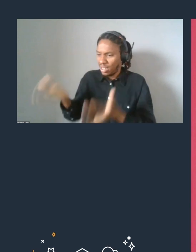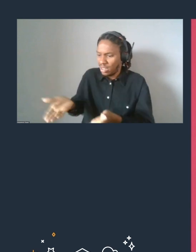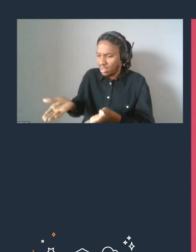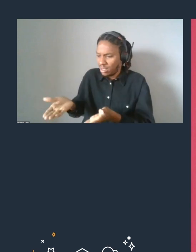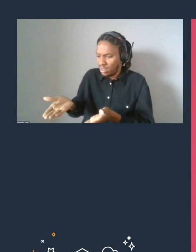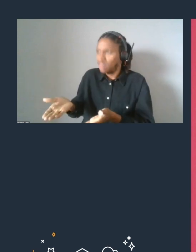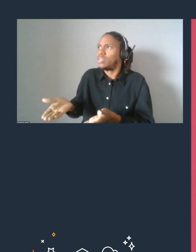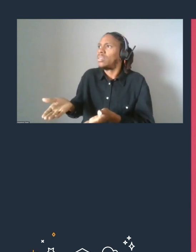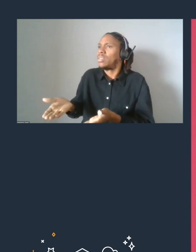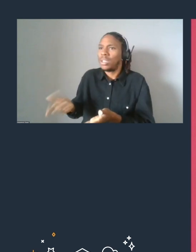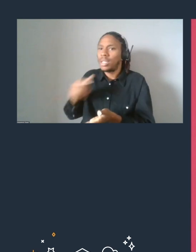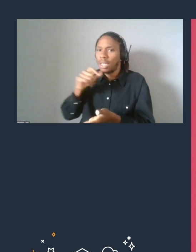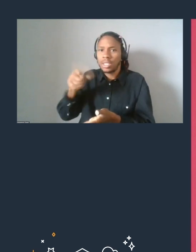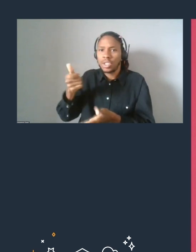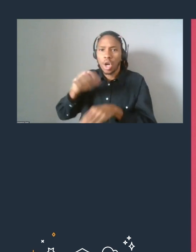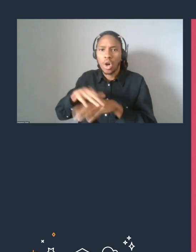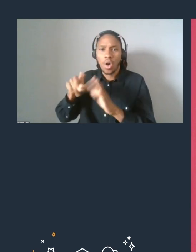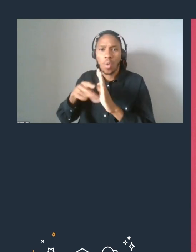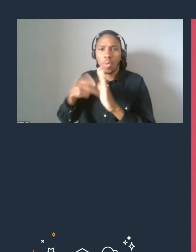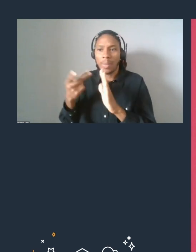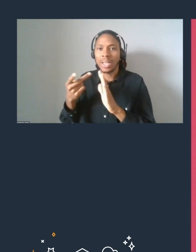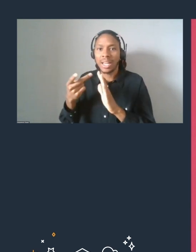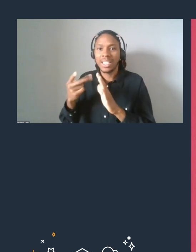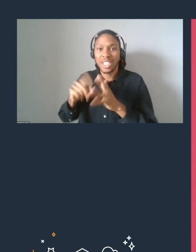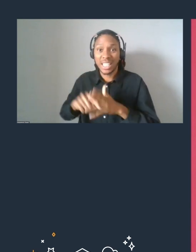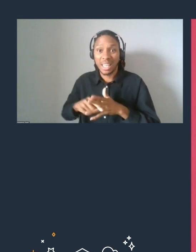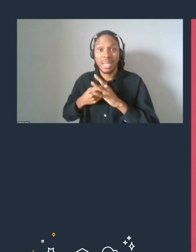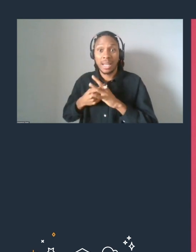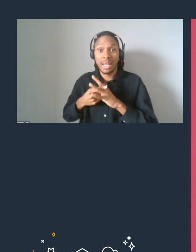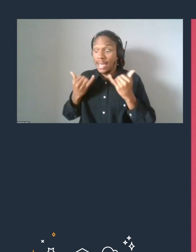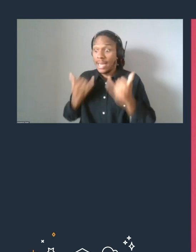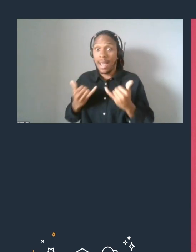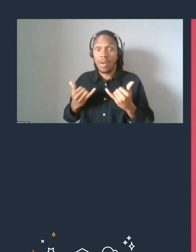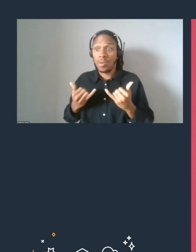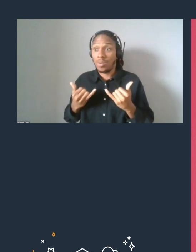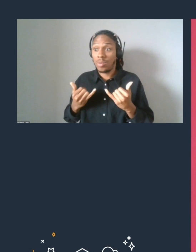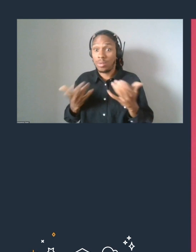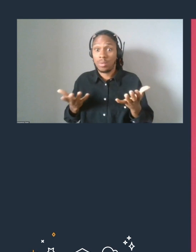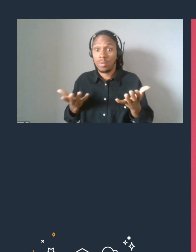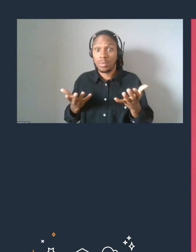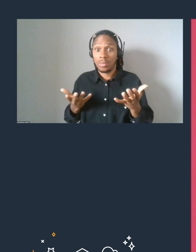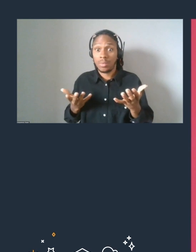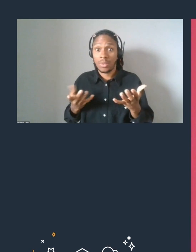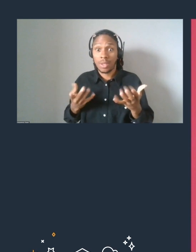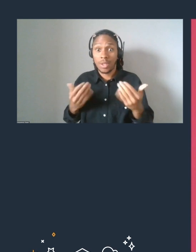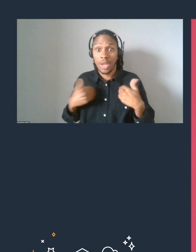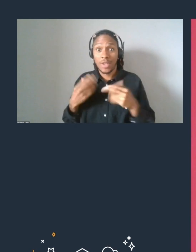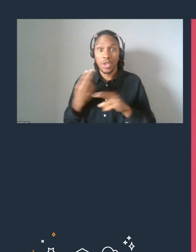turn on replication at the very beginning, but now you have a use case that needs it,